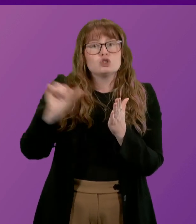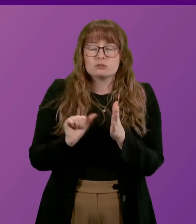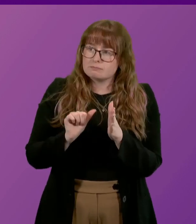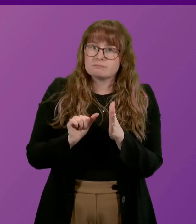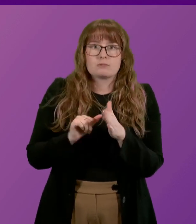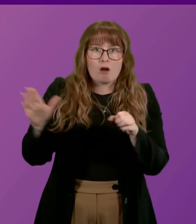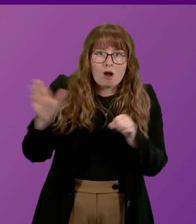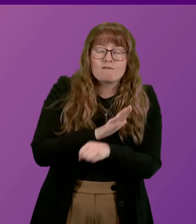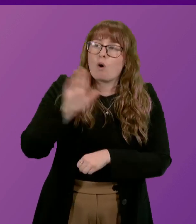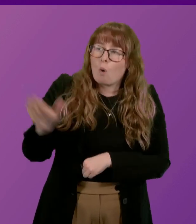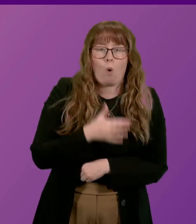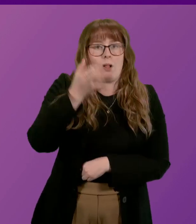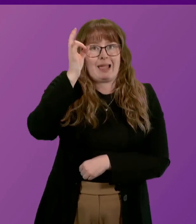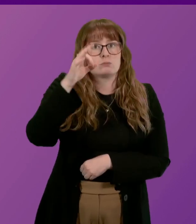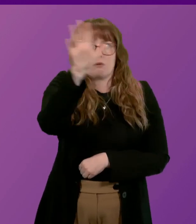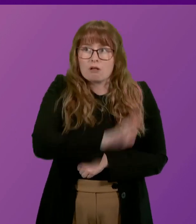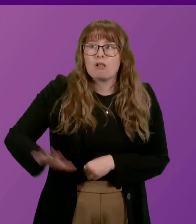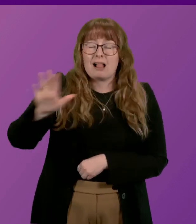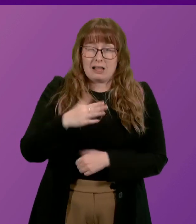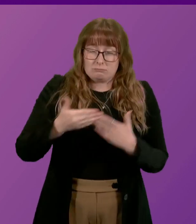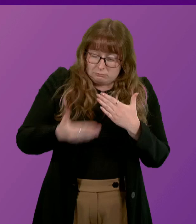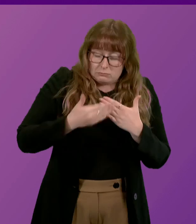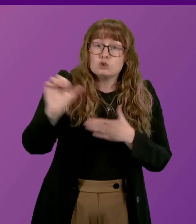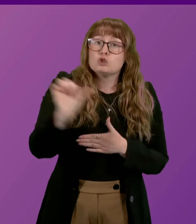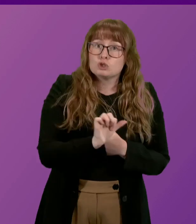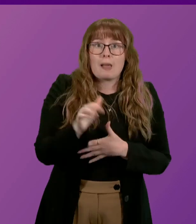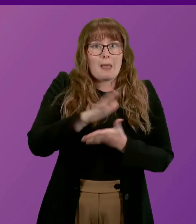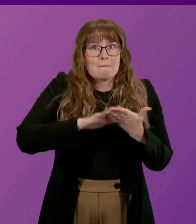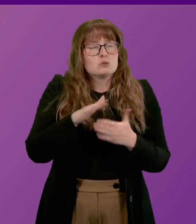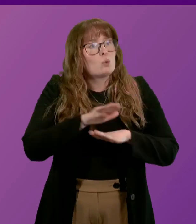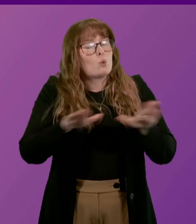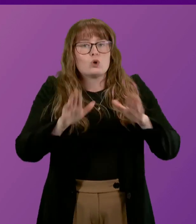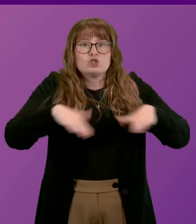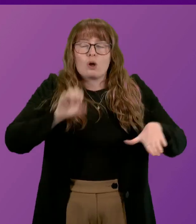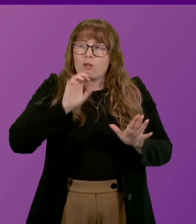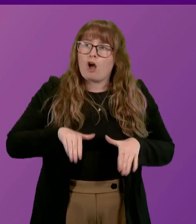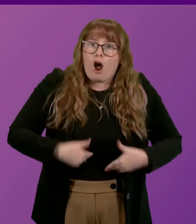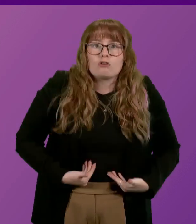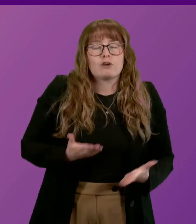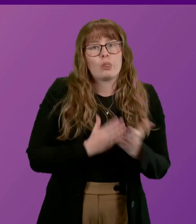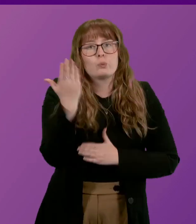all council areas as soon as possible to ensure that no kid goes hungry in school?